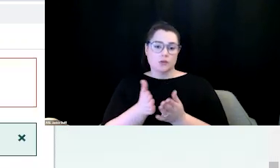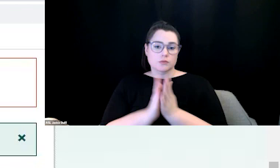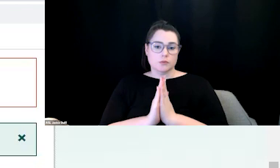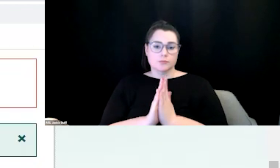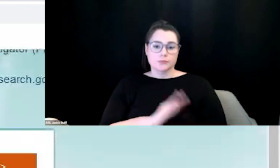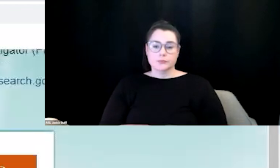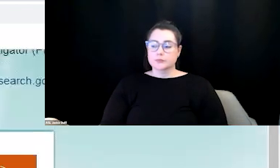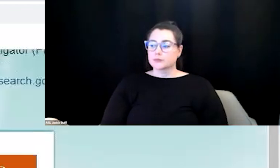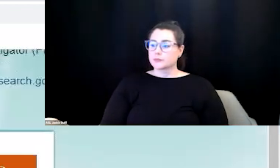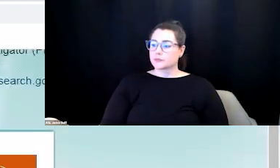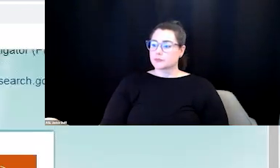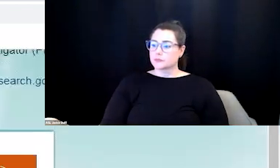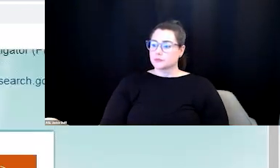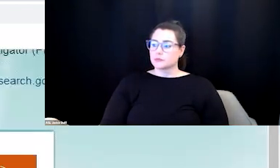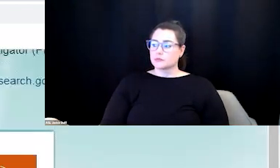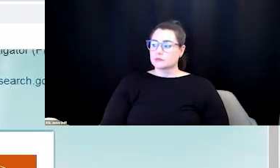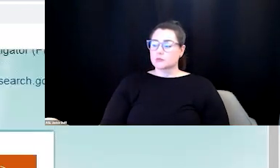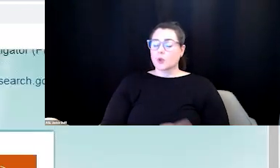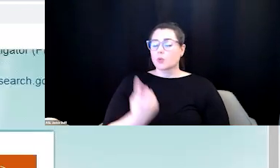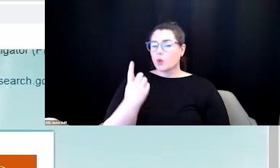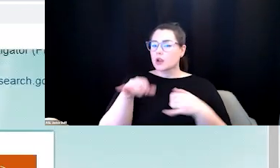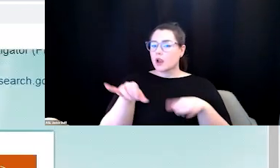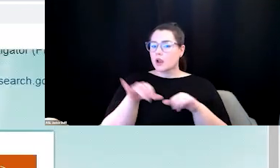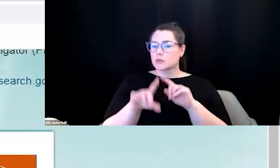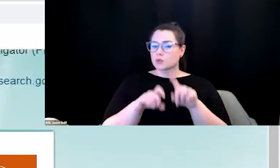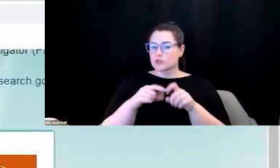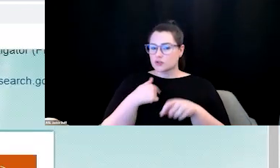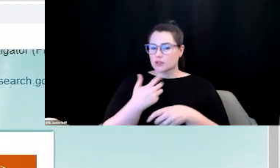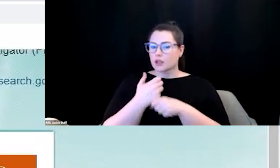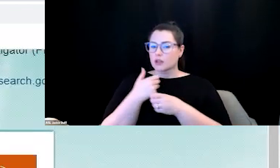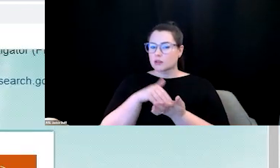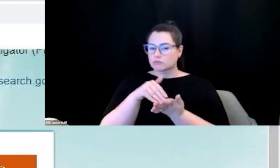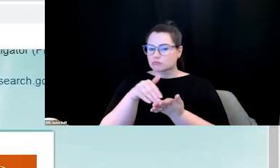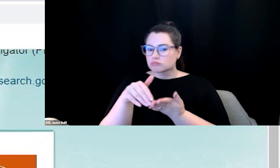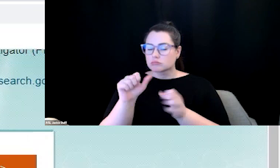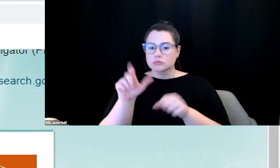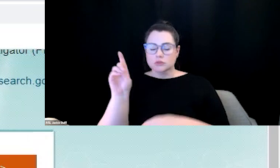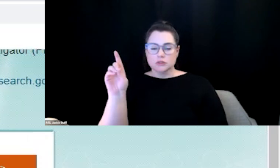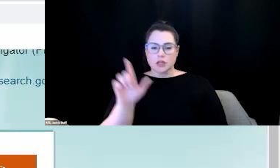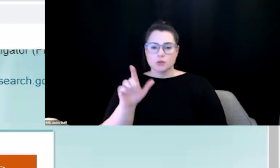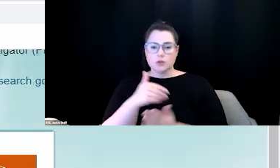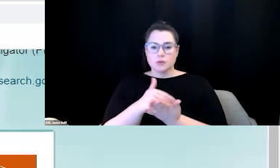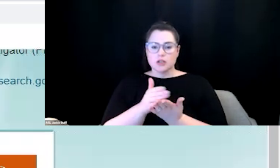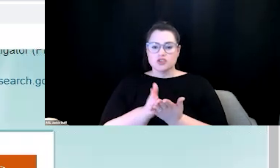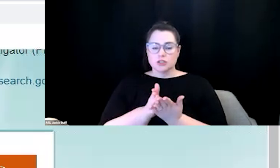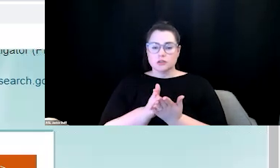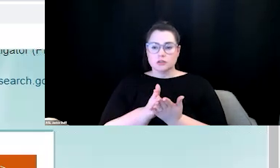All right. So one common question I get is, is there a way for us to download the budget offline and work on it and then upload it?